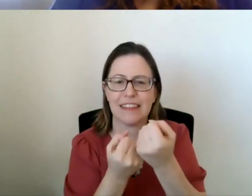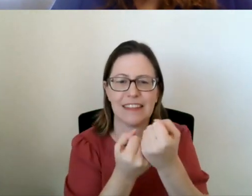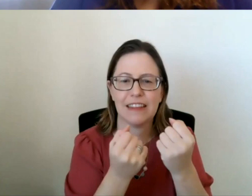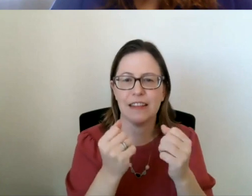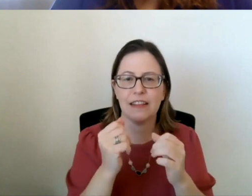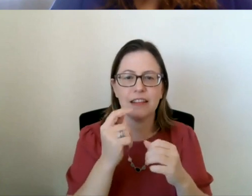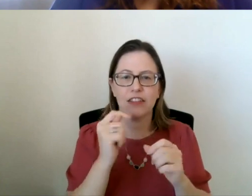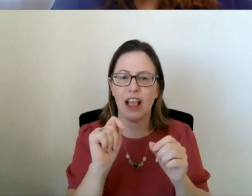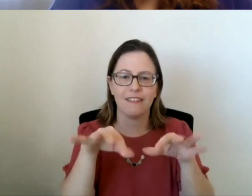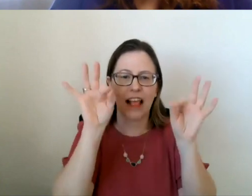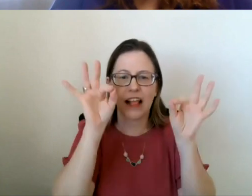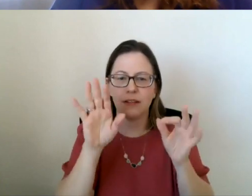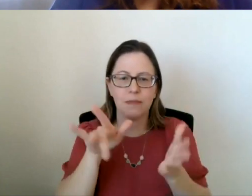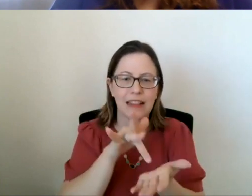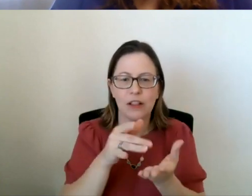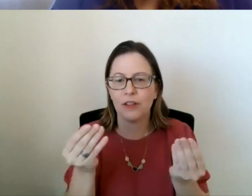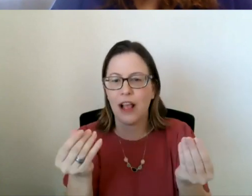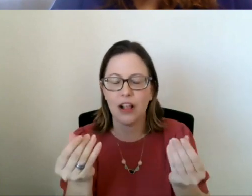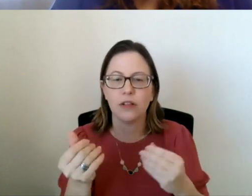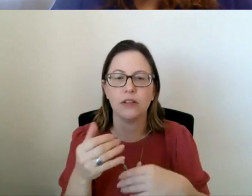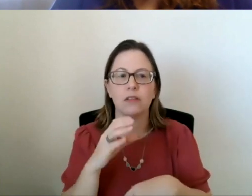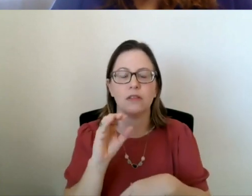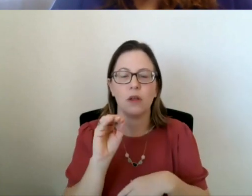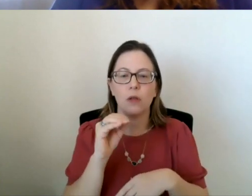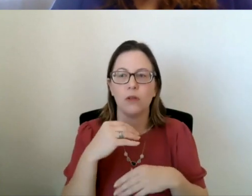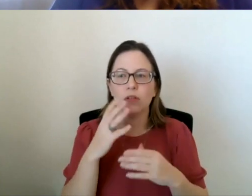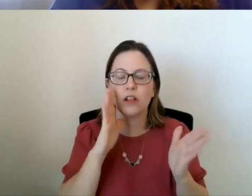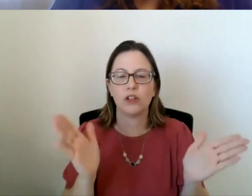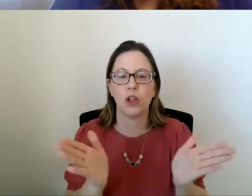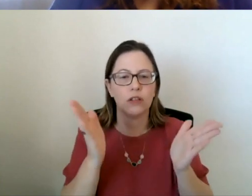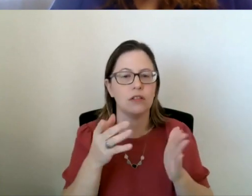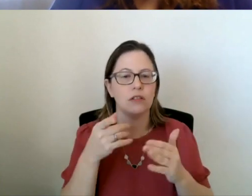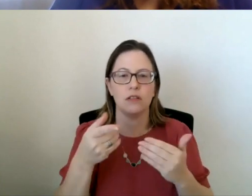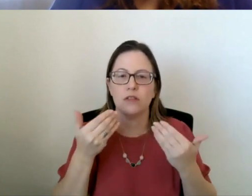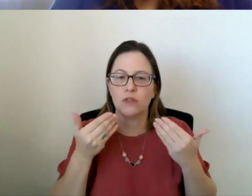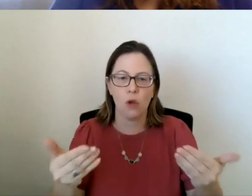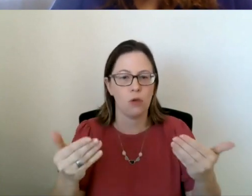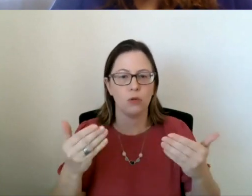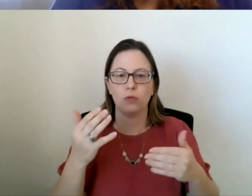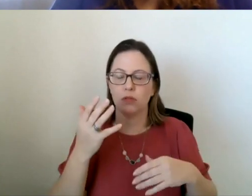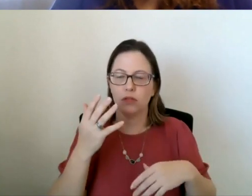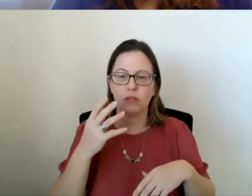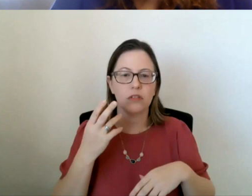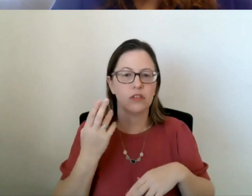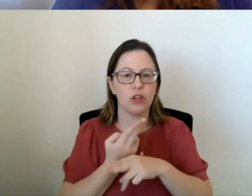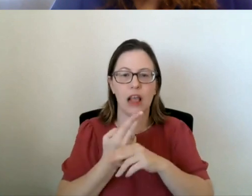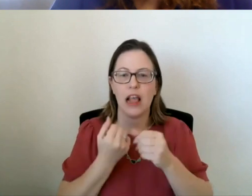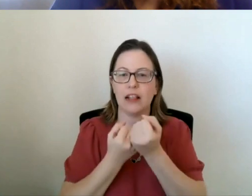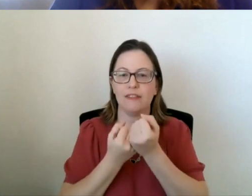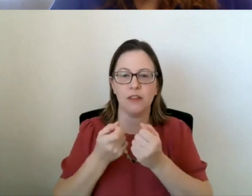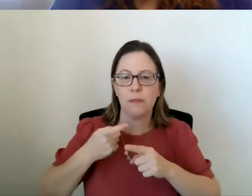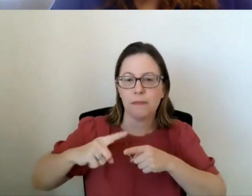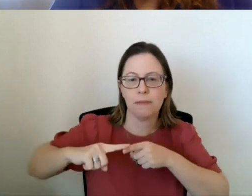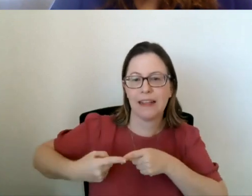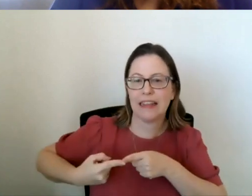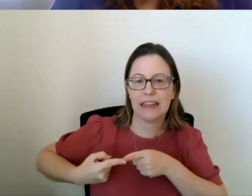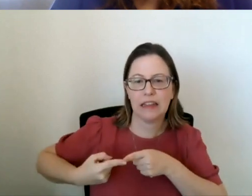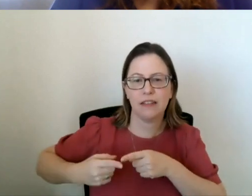harder doing advocacy. Trying to find some middle ground. So I definitely encourage using